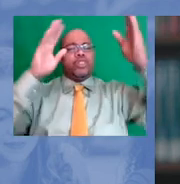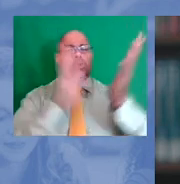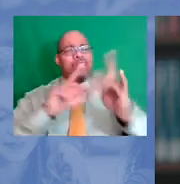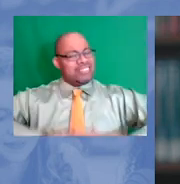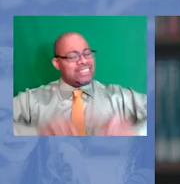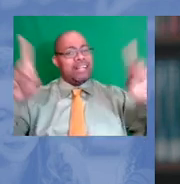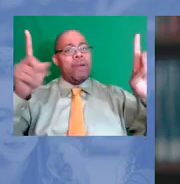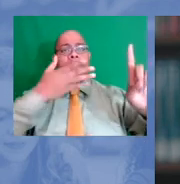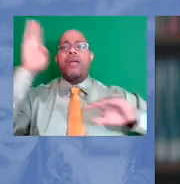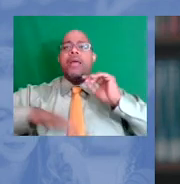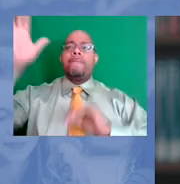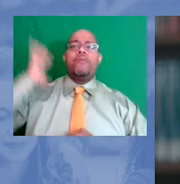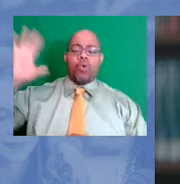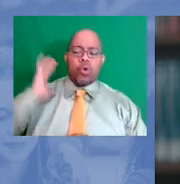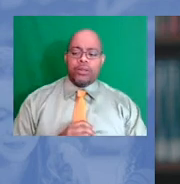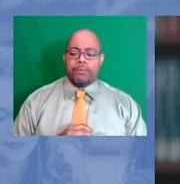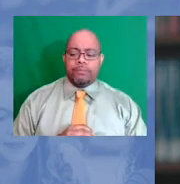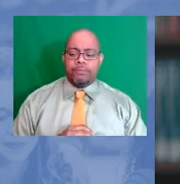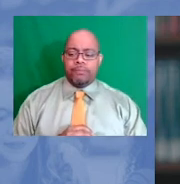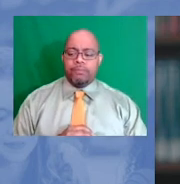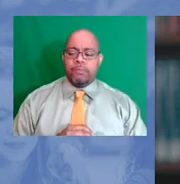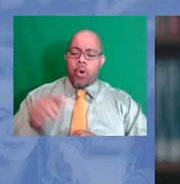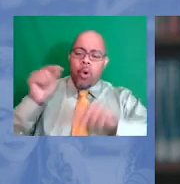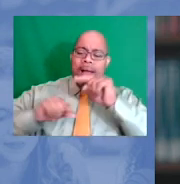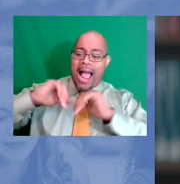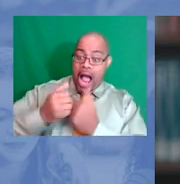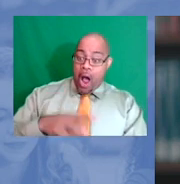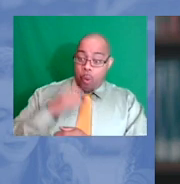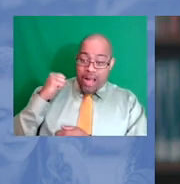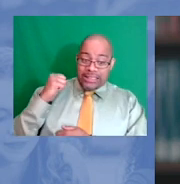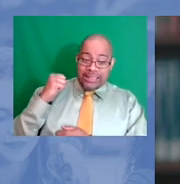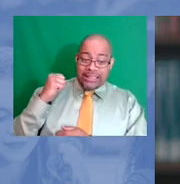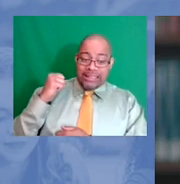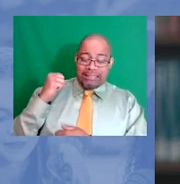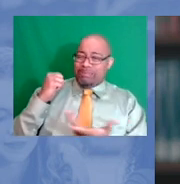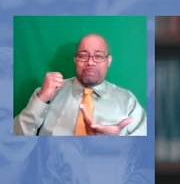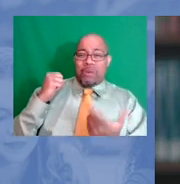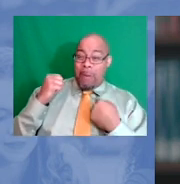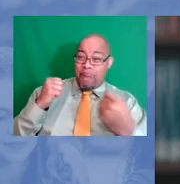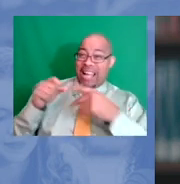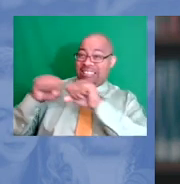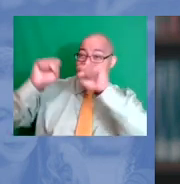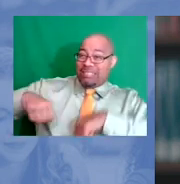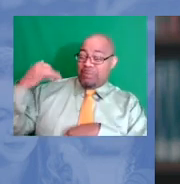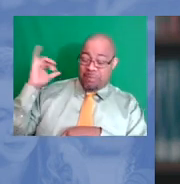IF WE GO BACK TO HOW IT WAS, WE WOULD BE RETURN TO A SYSTEM WHERE YOU CAN PREDICT OUTCOMES